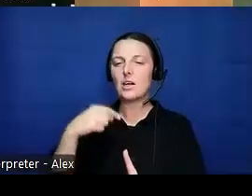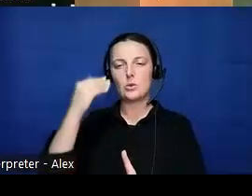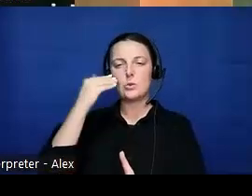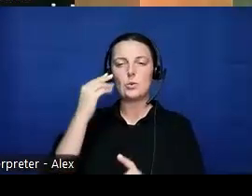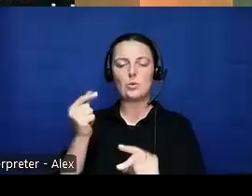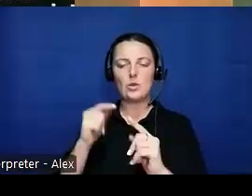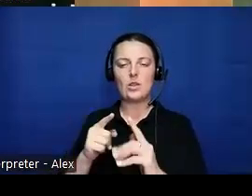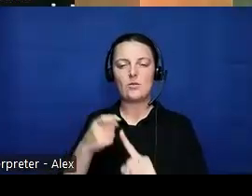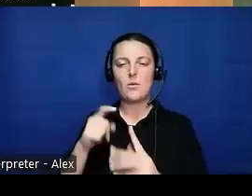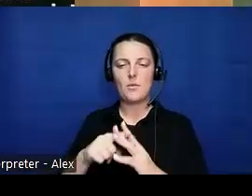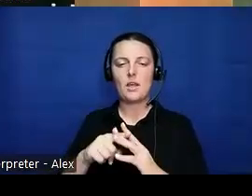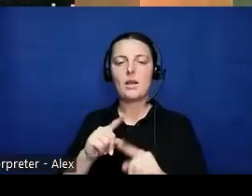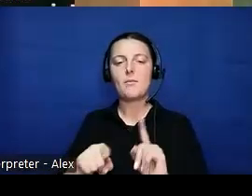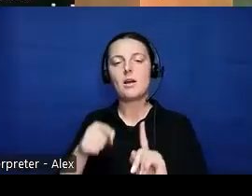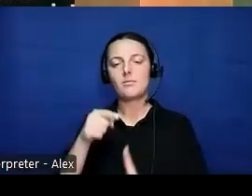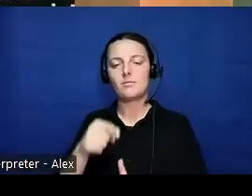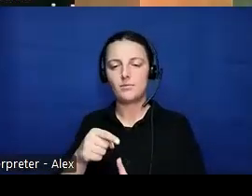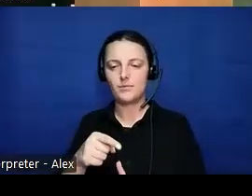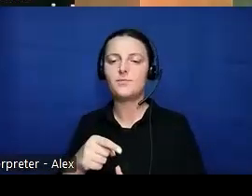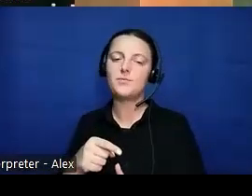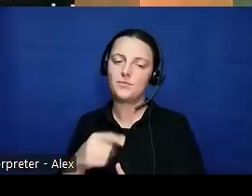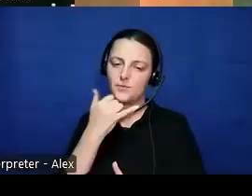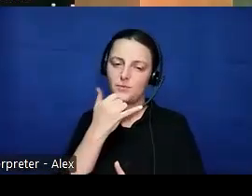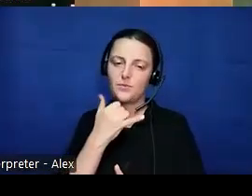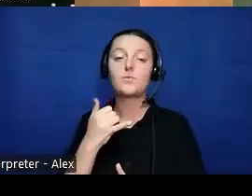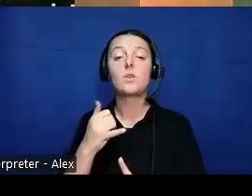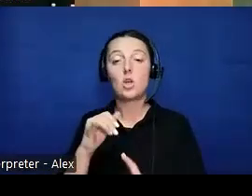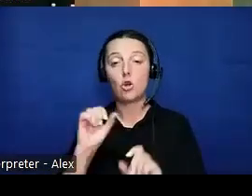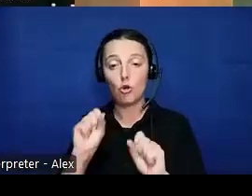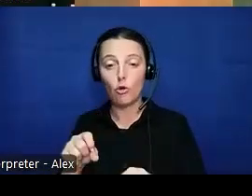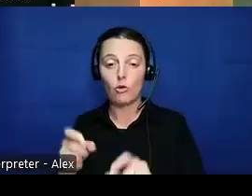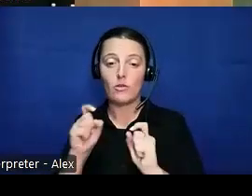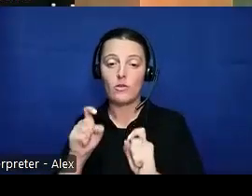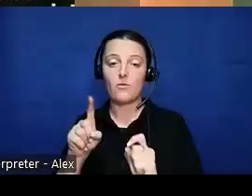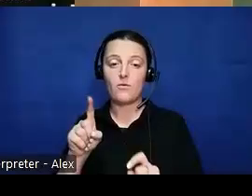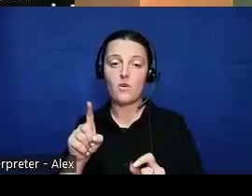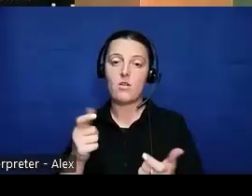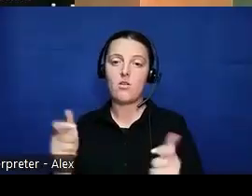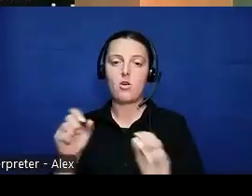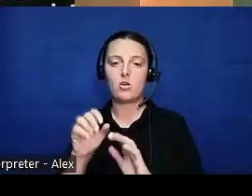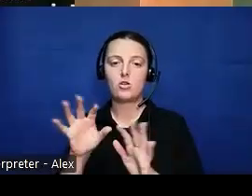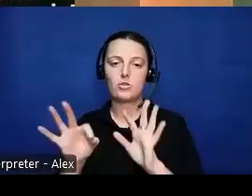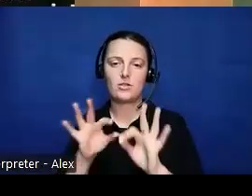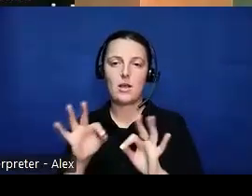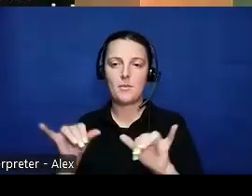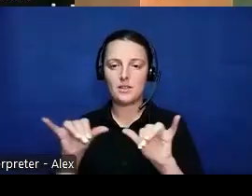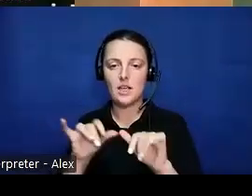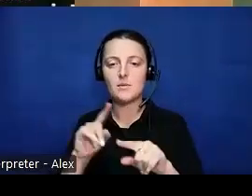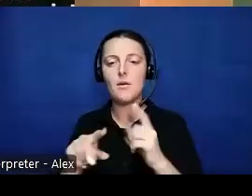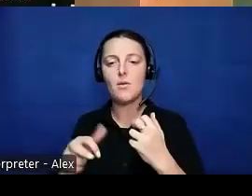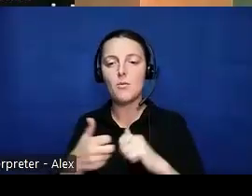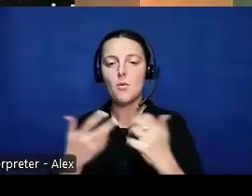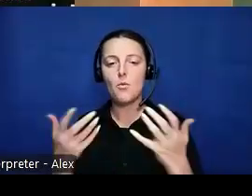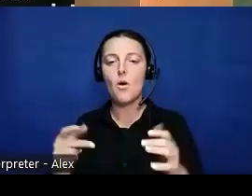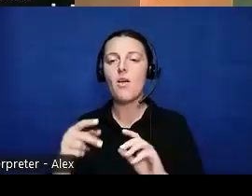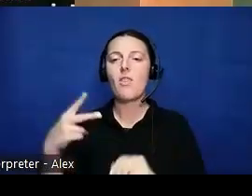large sample size 428 patients. The problem was the cut point at one CRP of one. Now this was